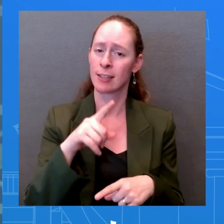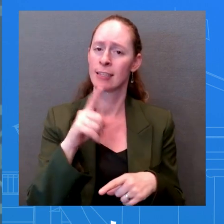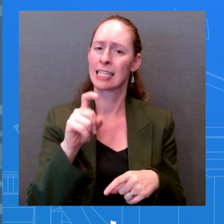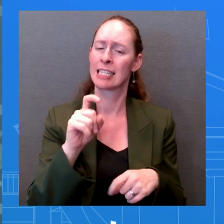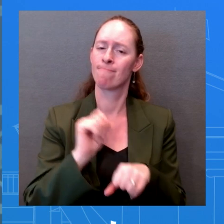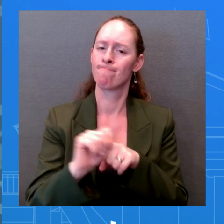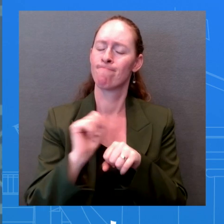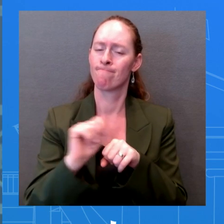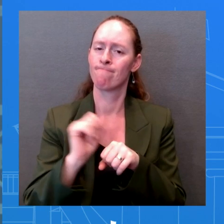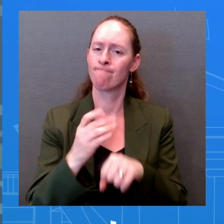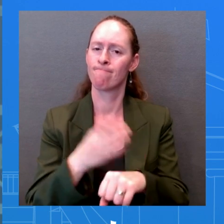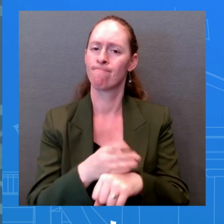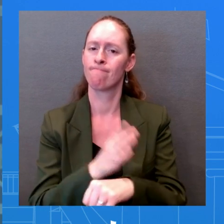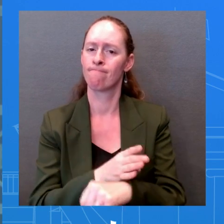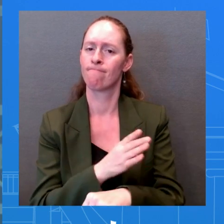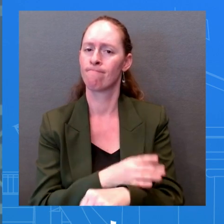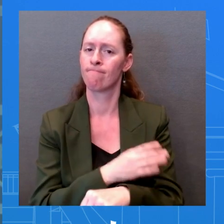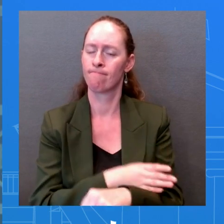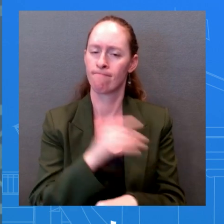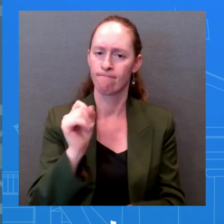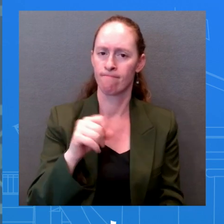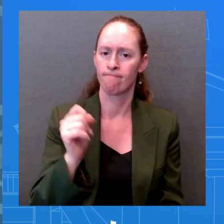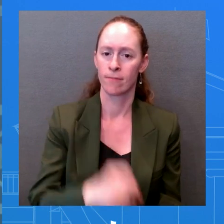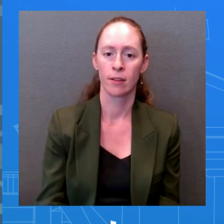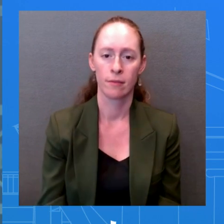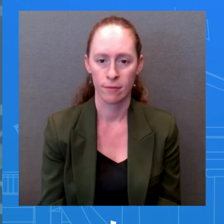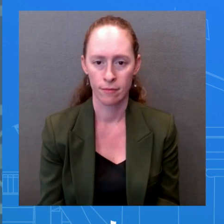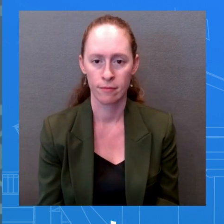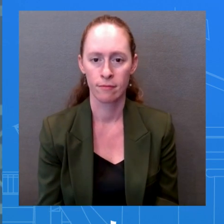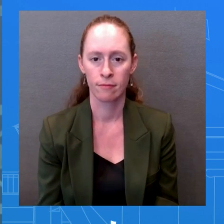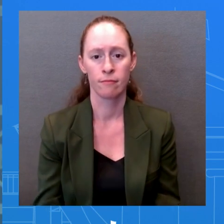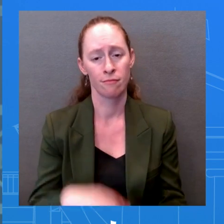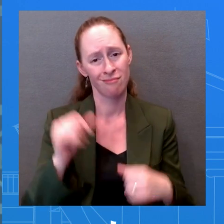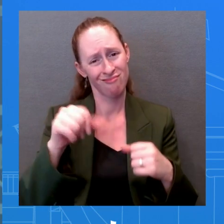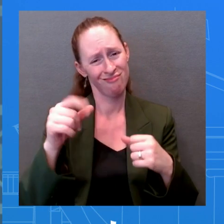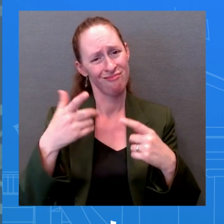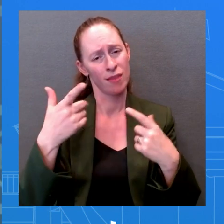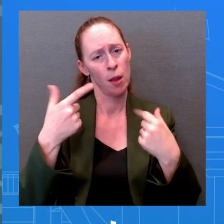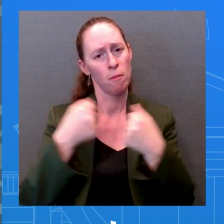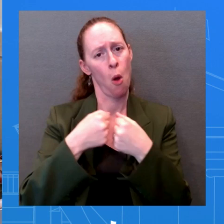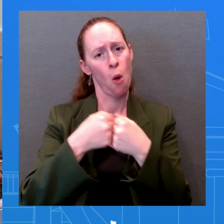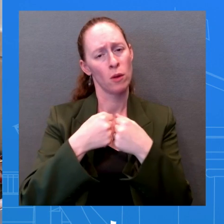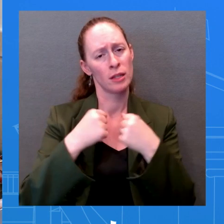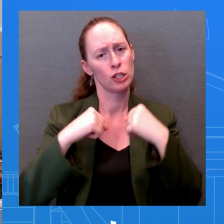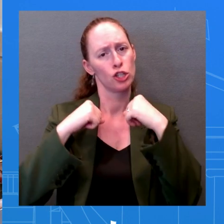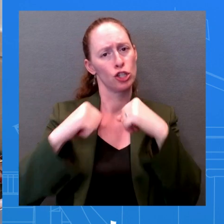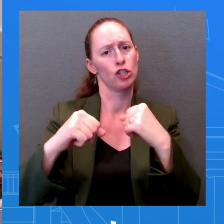but there is still more work to be done. The Press: But I guess, you know, the question becomes how you can make that argument